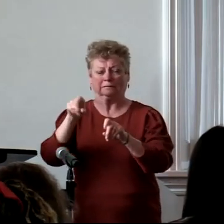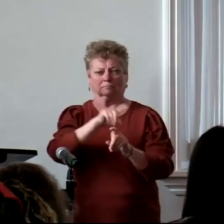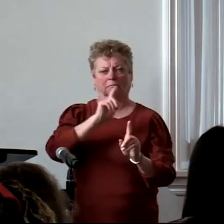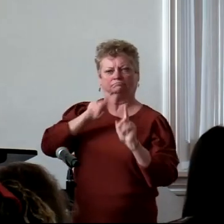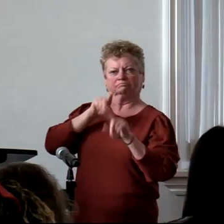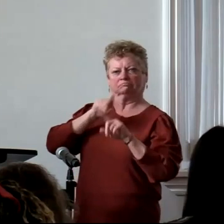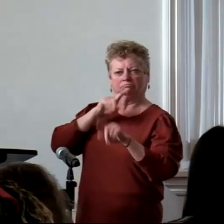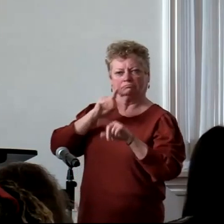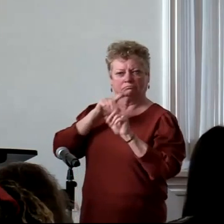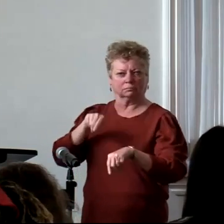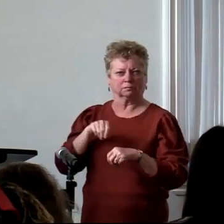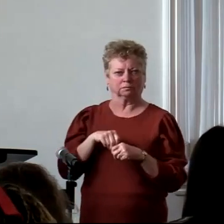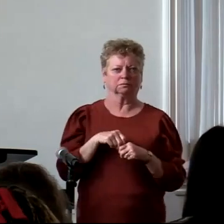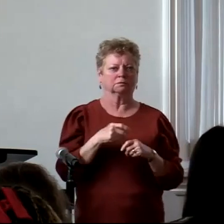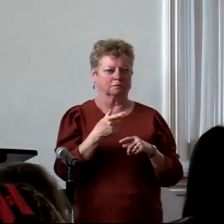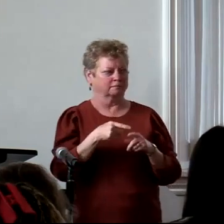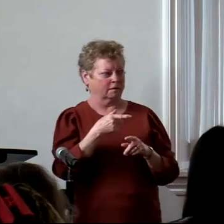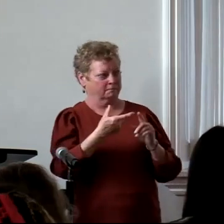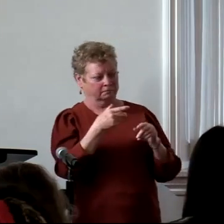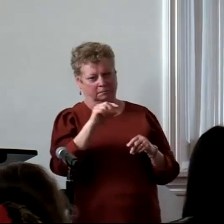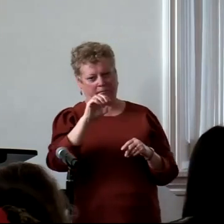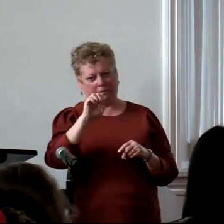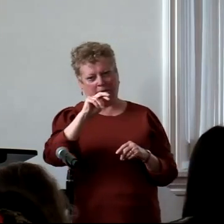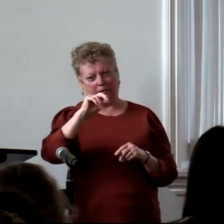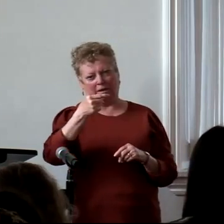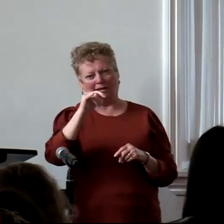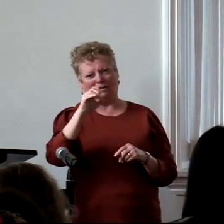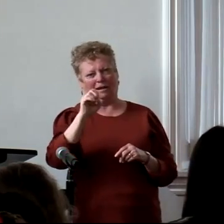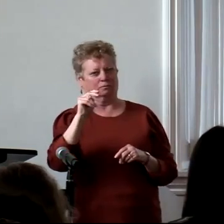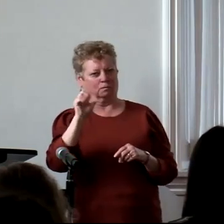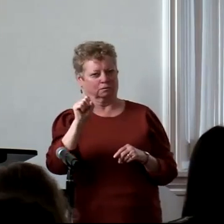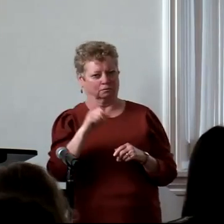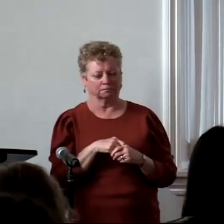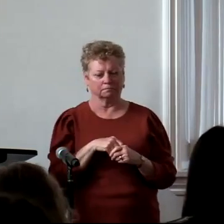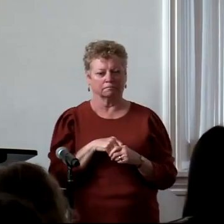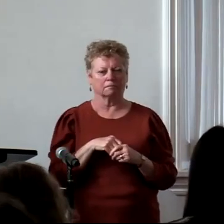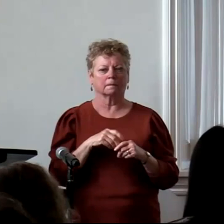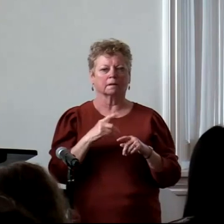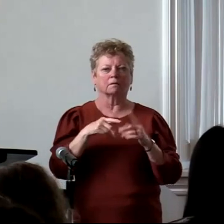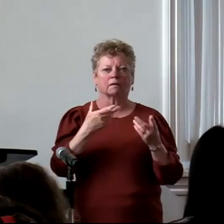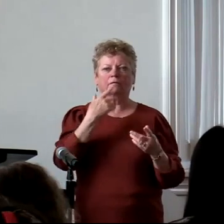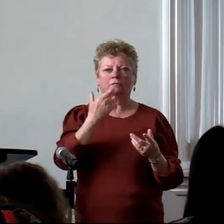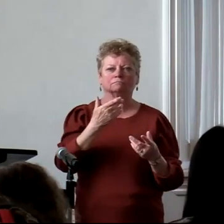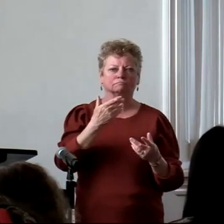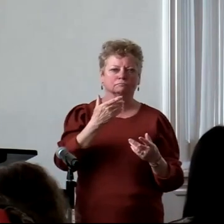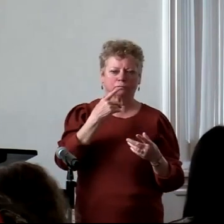administered by Engage NS in cooperation with the Canadian Index of Wellbeing.